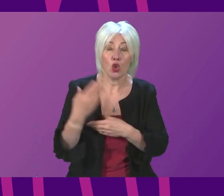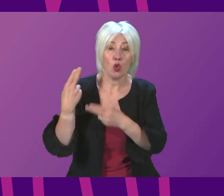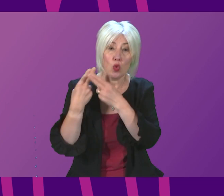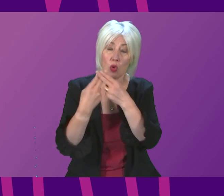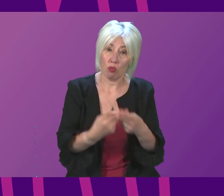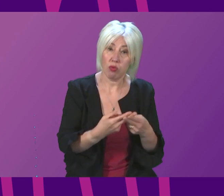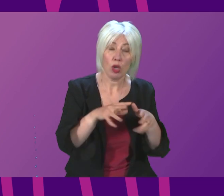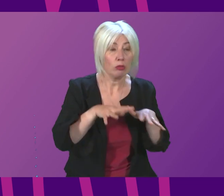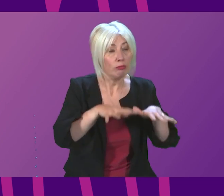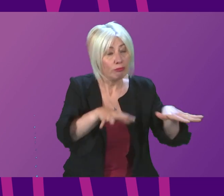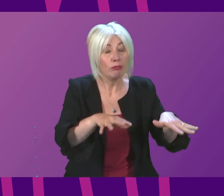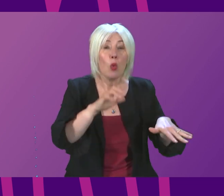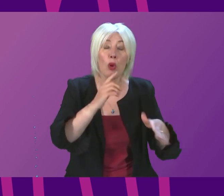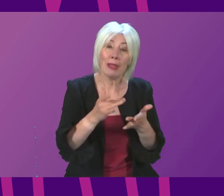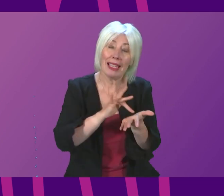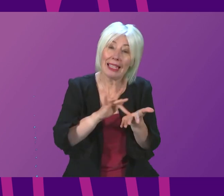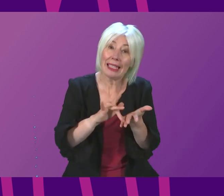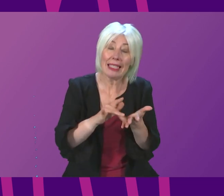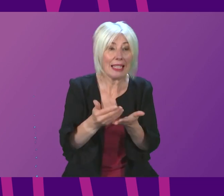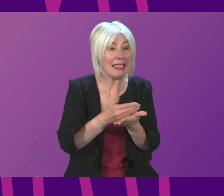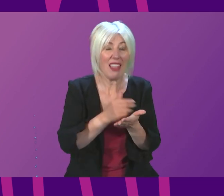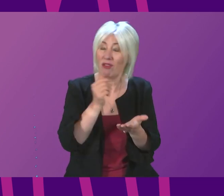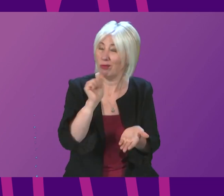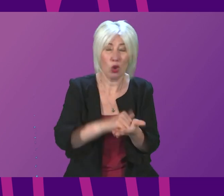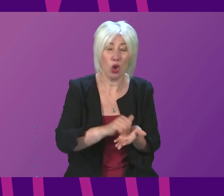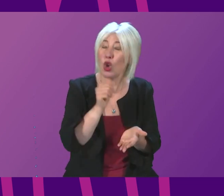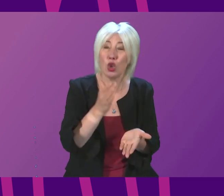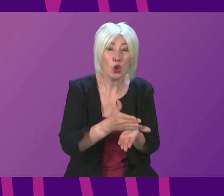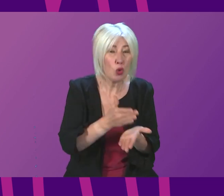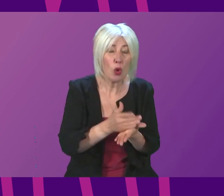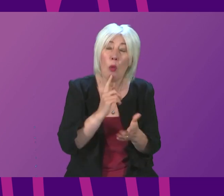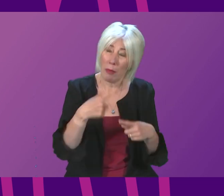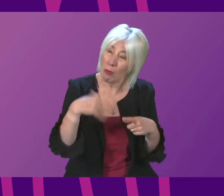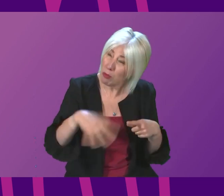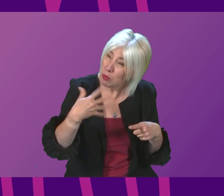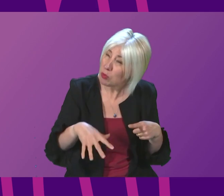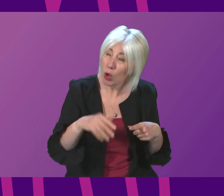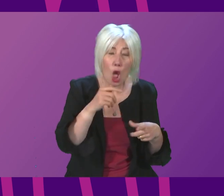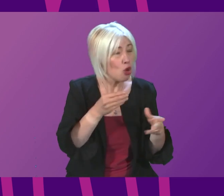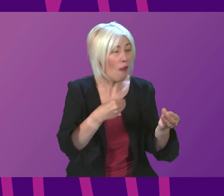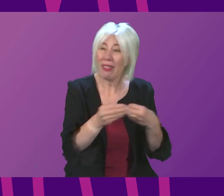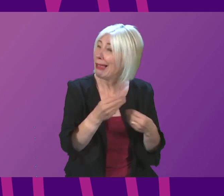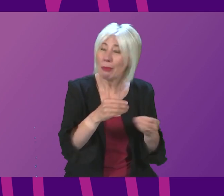be clean and safe is a fiction. The reality is nuclear is an extremely costly and inflexible technology with the potential